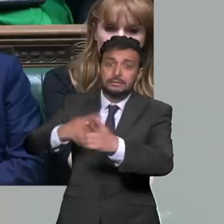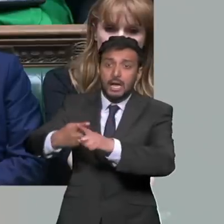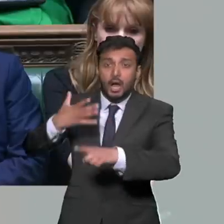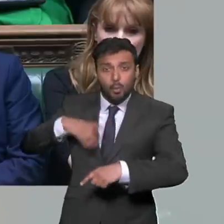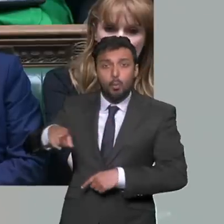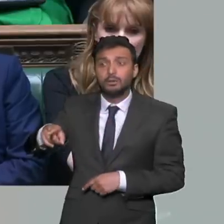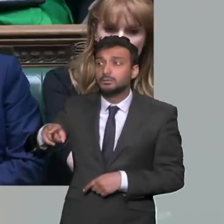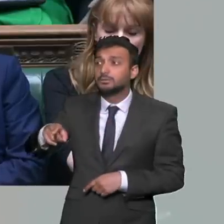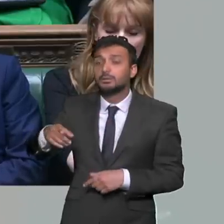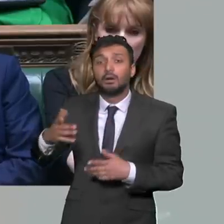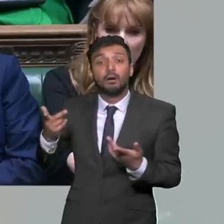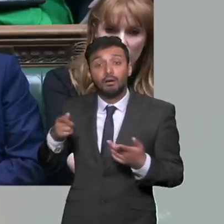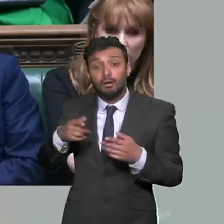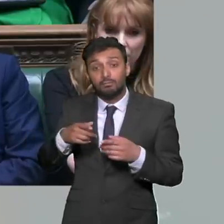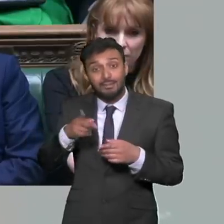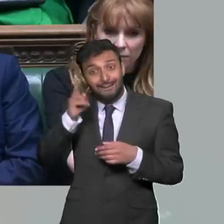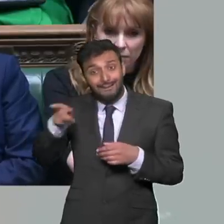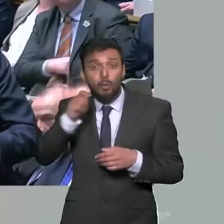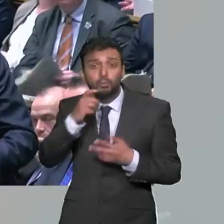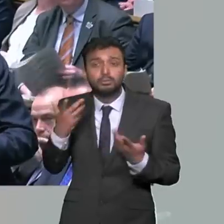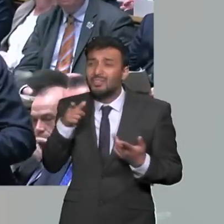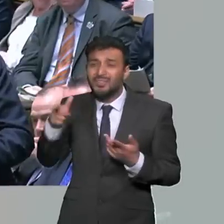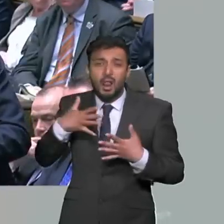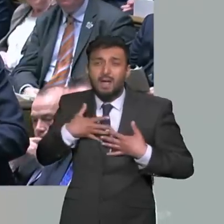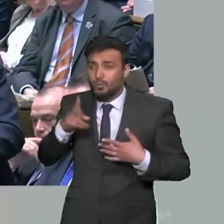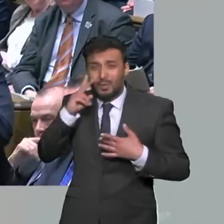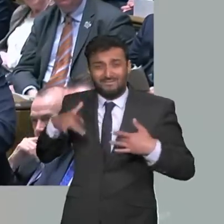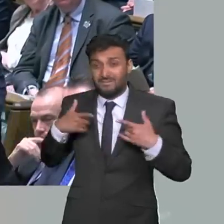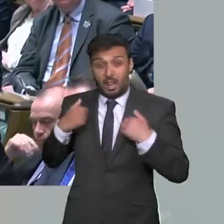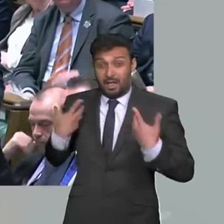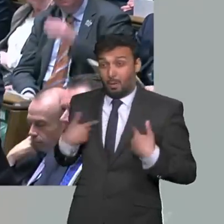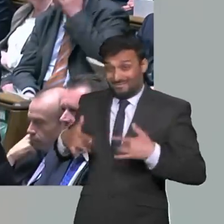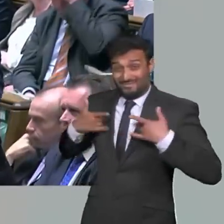Be in no doubt, that is what they love to do—we can feel the lust for tax rising off